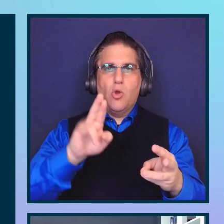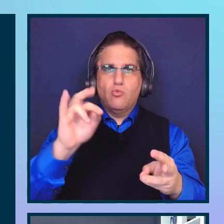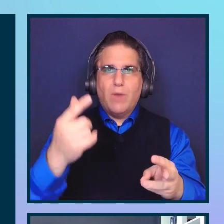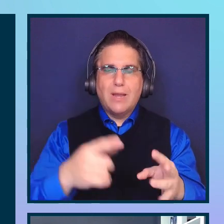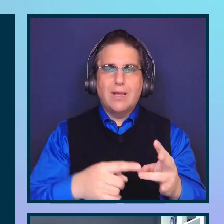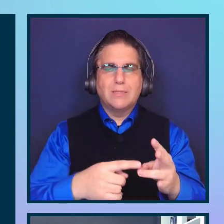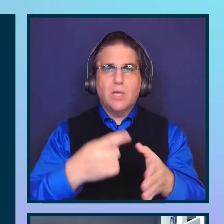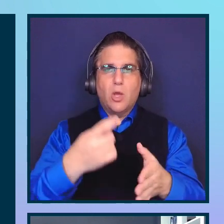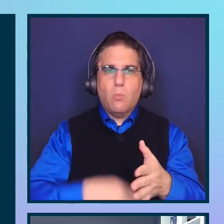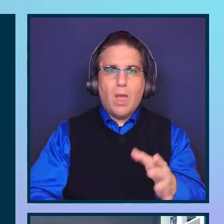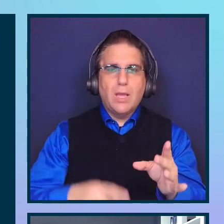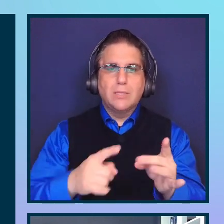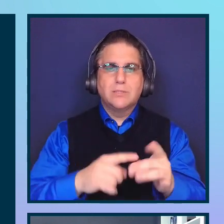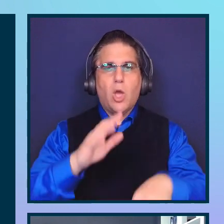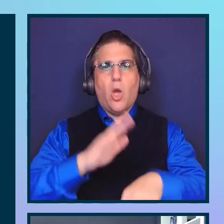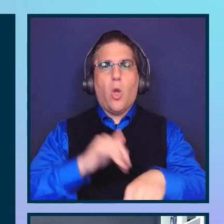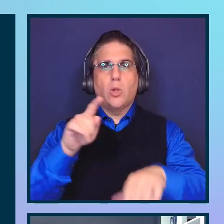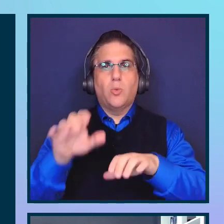So that's typically or call to action is sorry, add to cart.